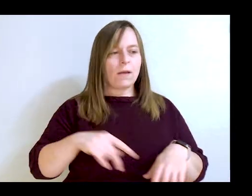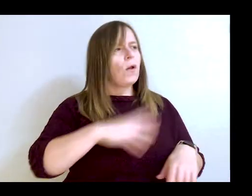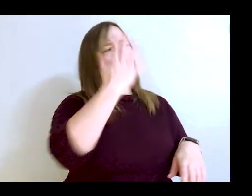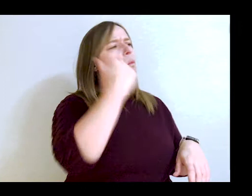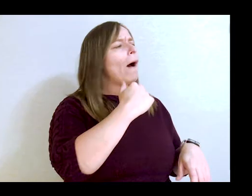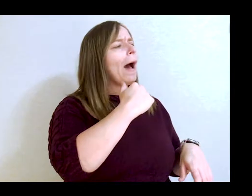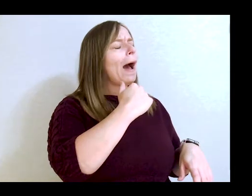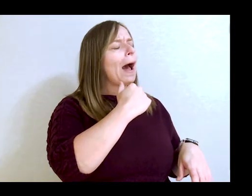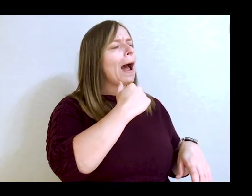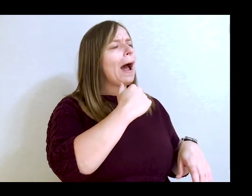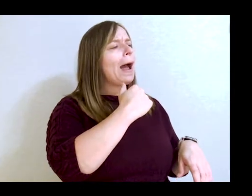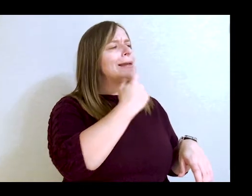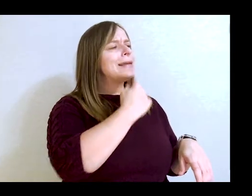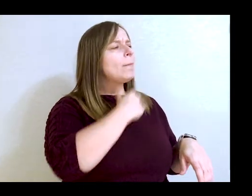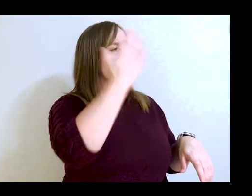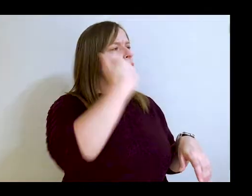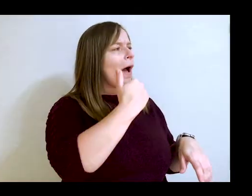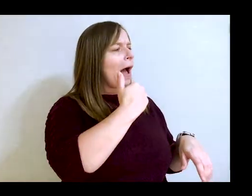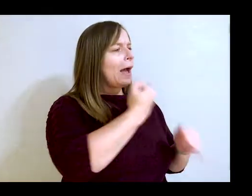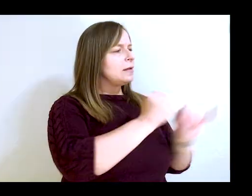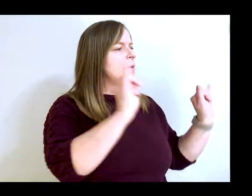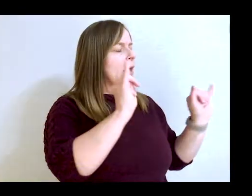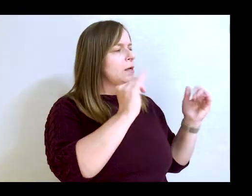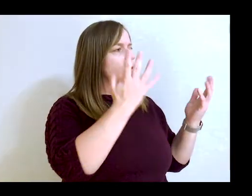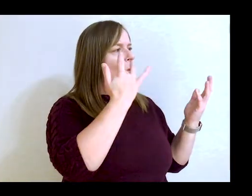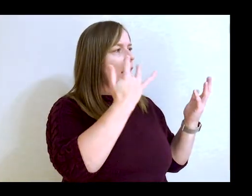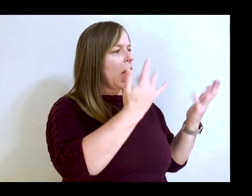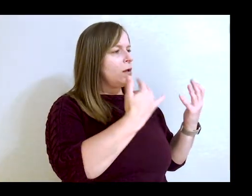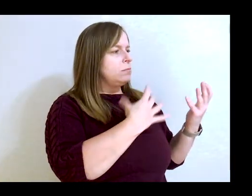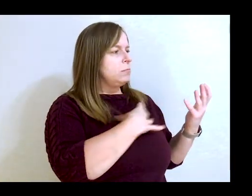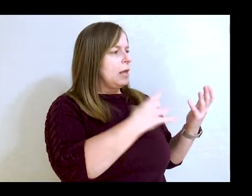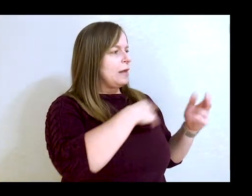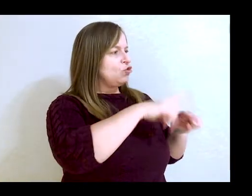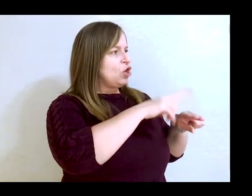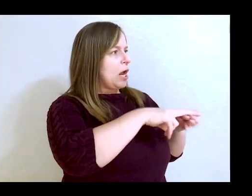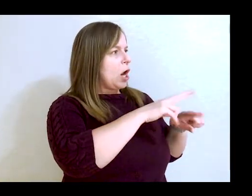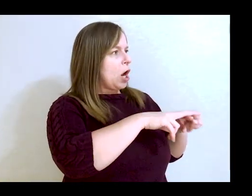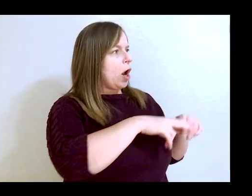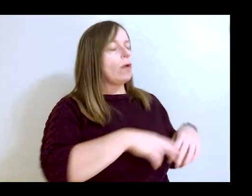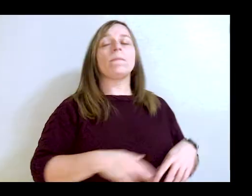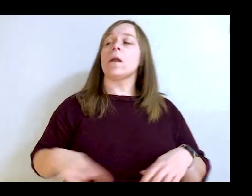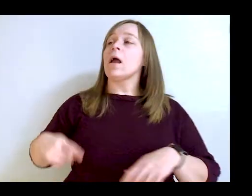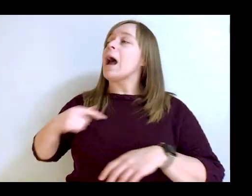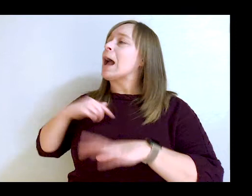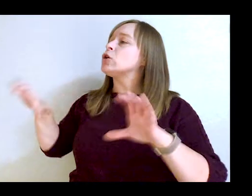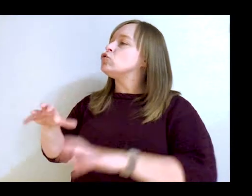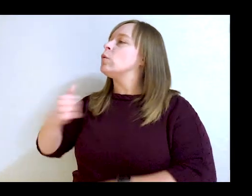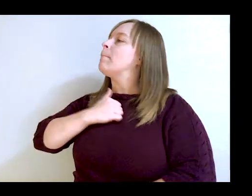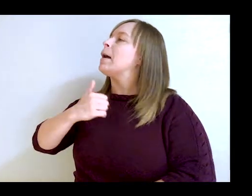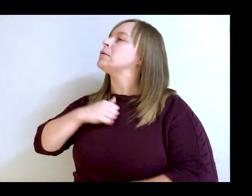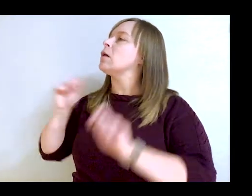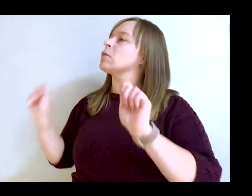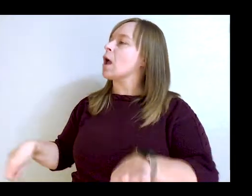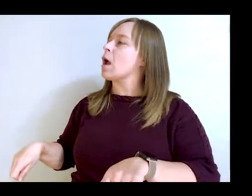So why do you -- give me a couple of reasons why you like this chair. N: Because I can do it myself.